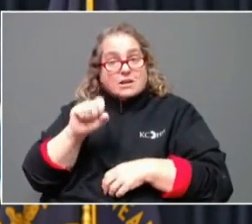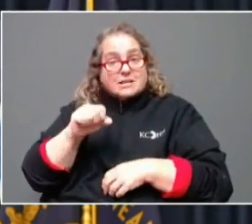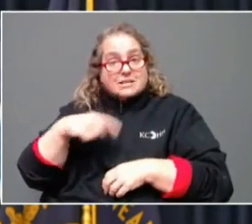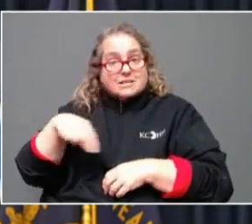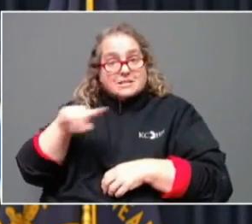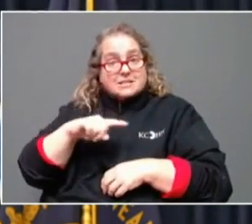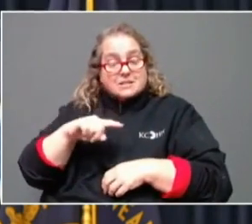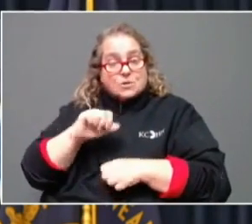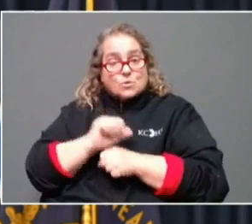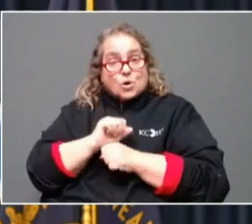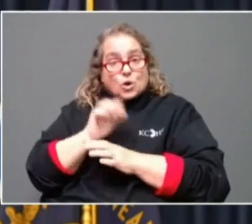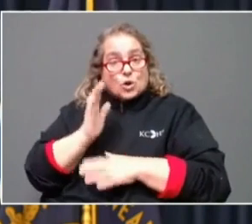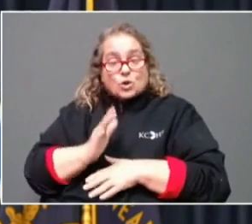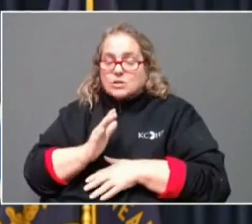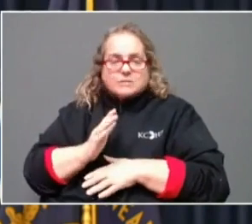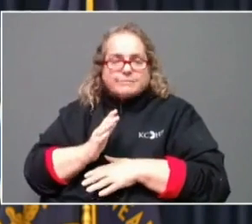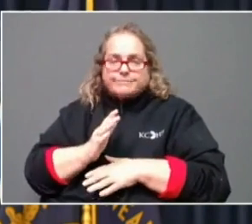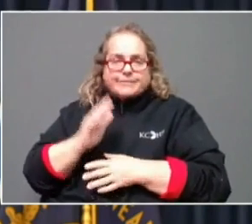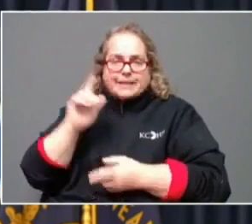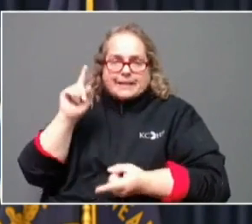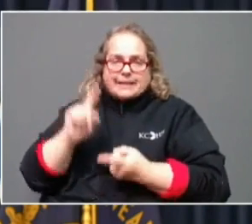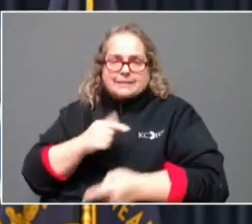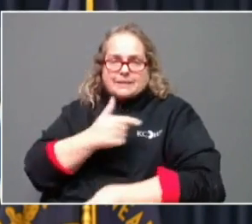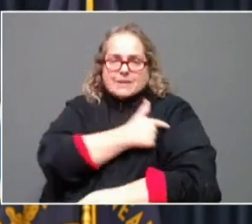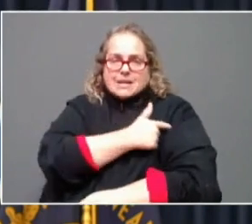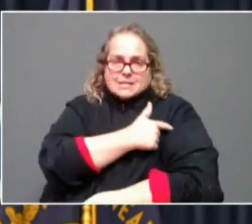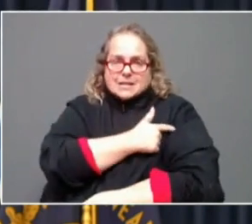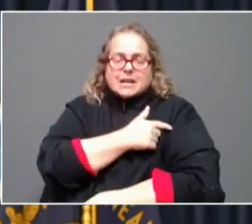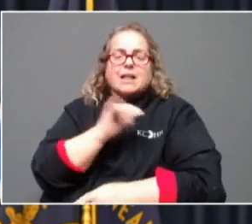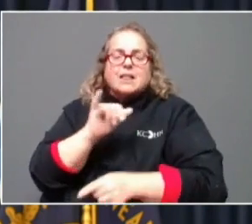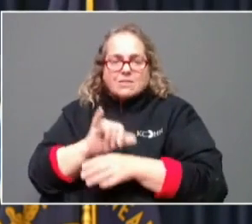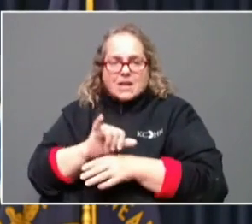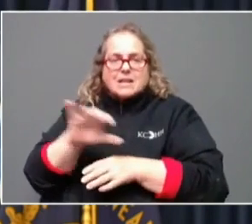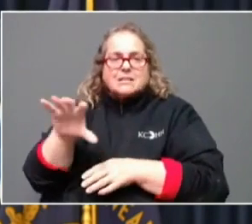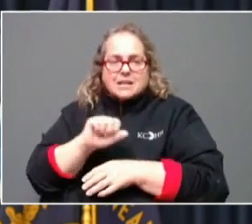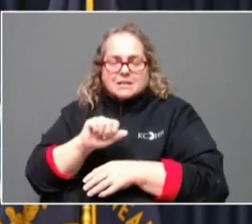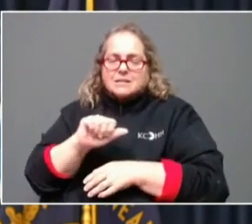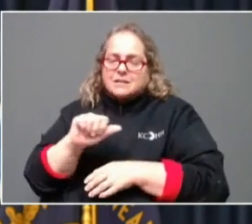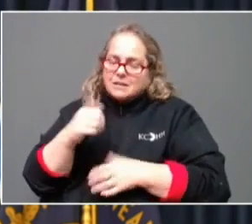differential toll on the workforce in the prison. So we need to continue to